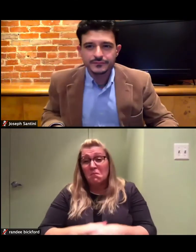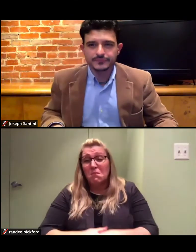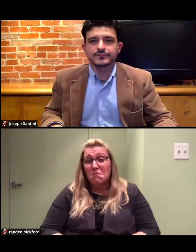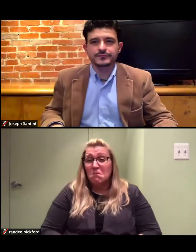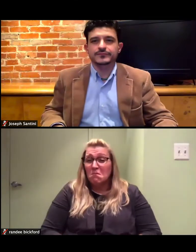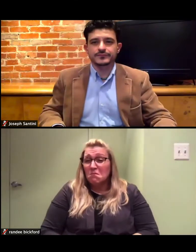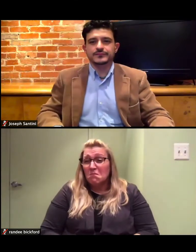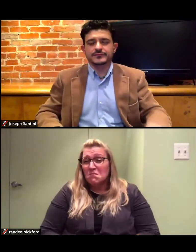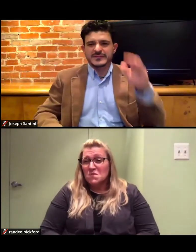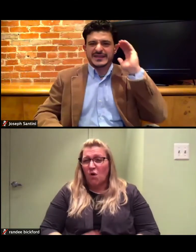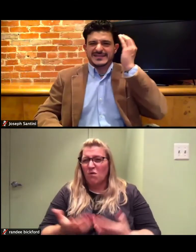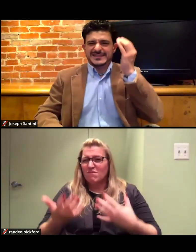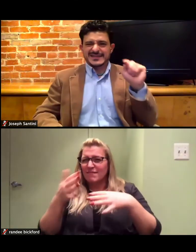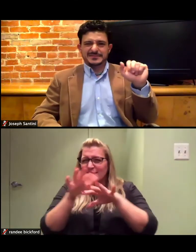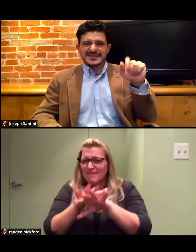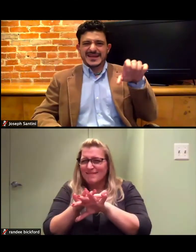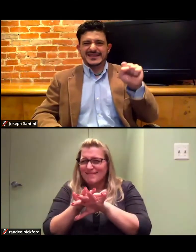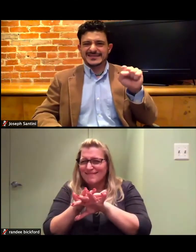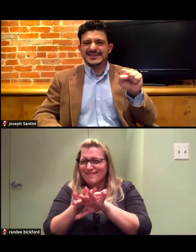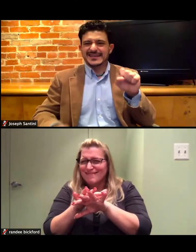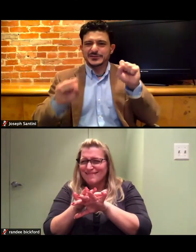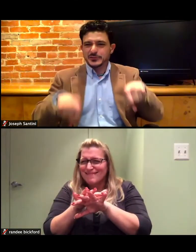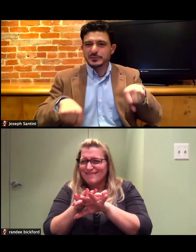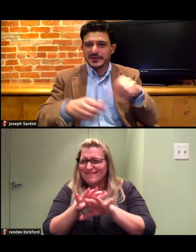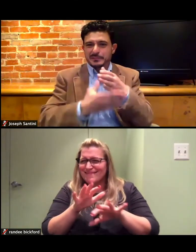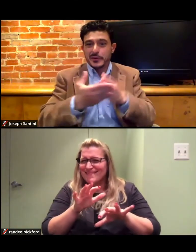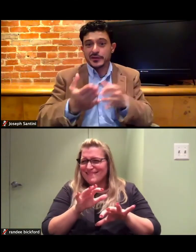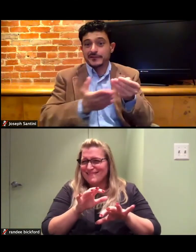Yeah, it could be income also, they overlap